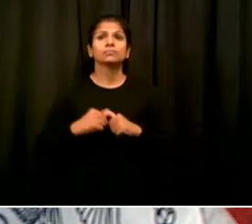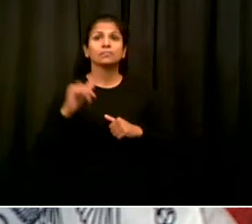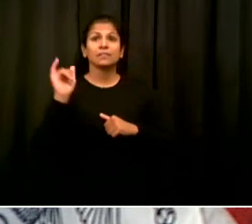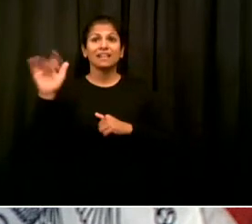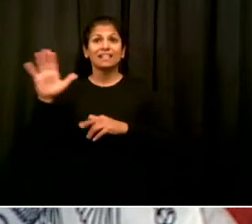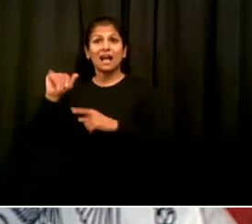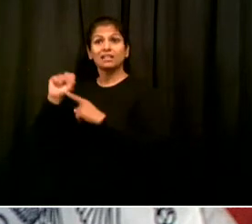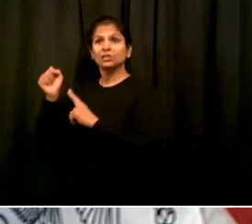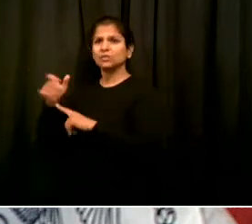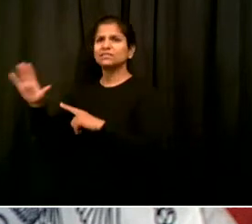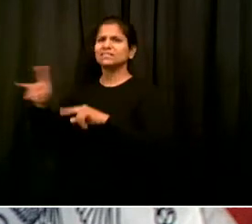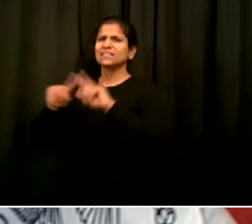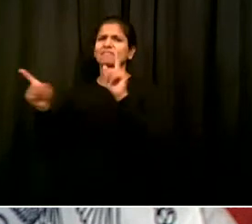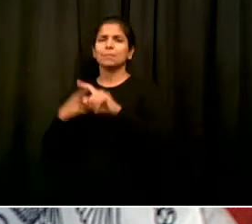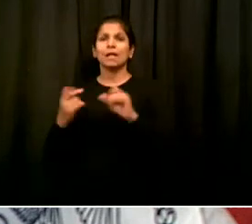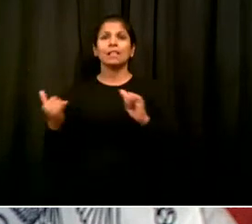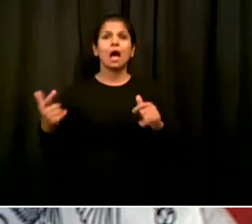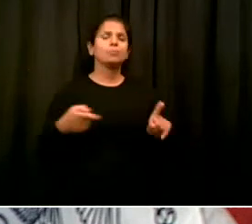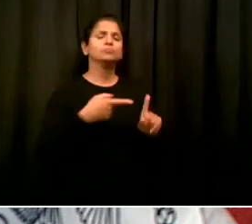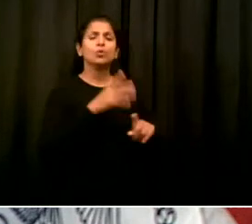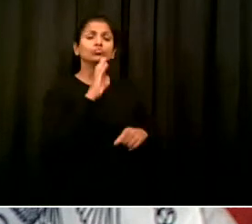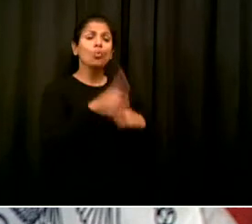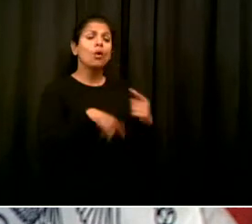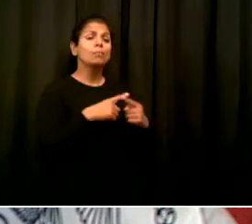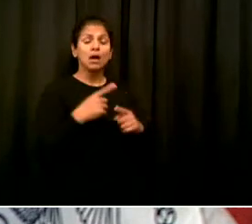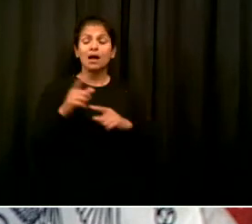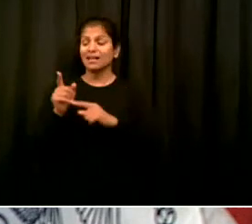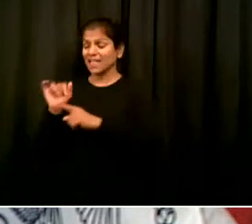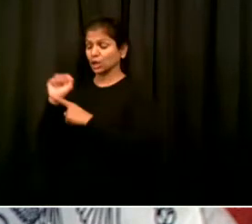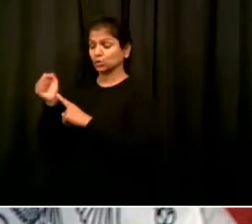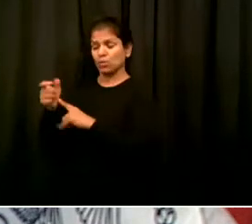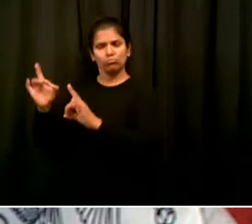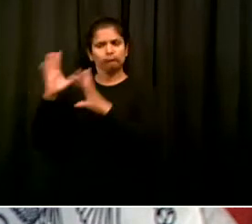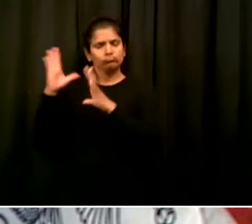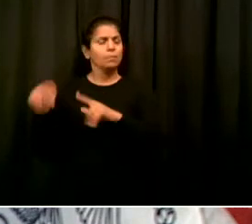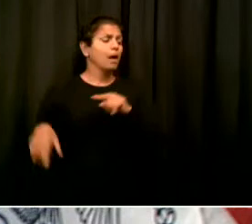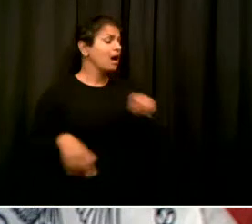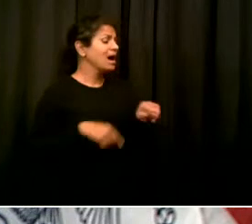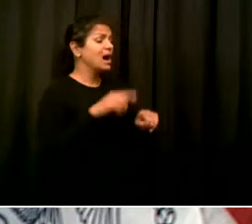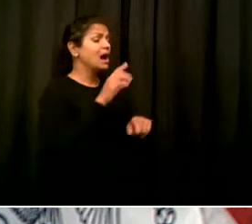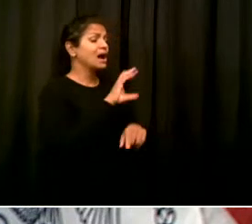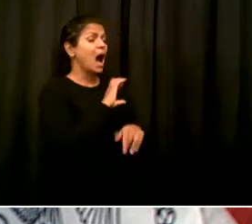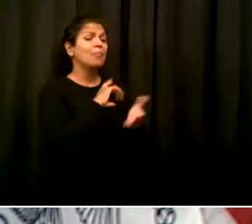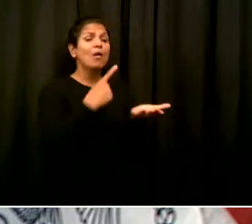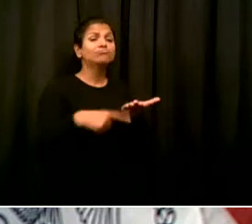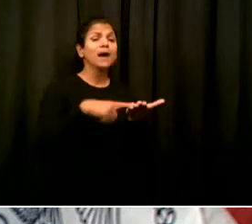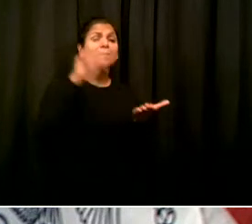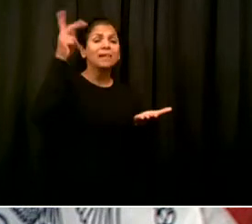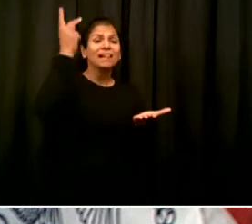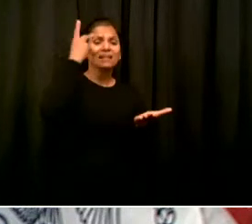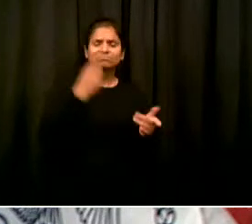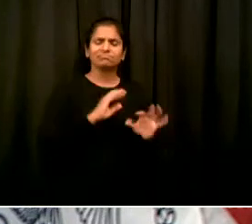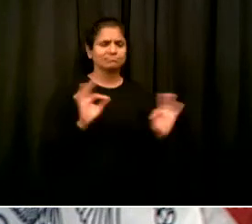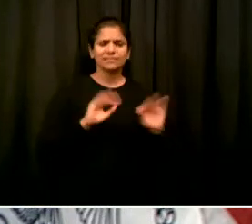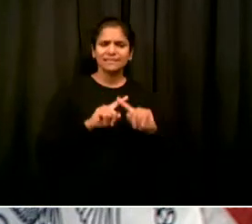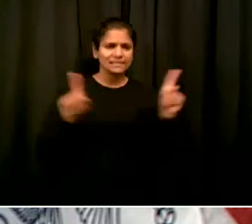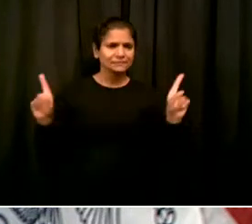THAN LEADERSHIP OF THE POLICE DEPARTMENT TTALKIIG NAAOUBT SUBSTANTIVE